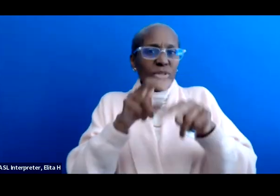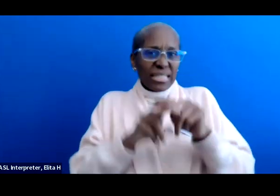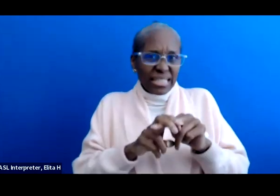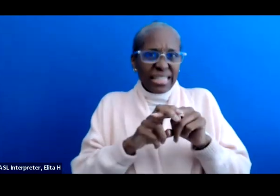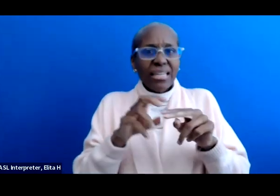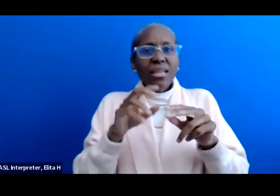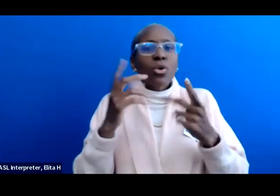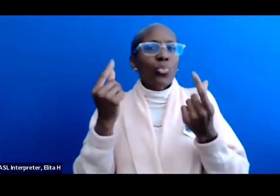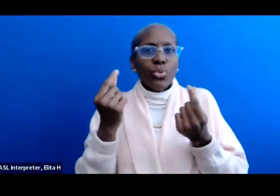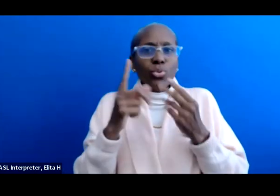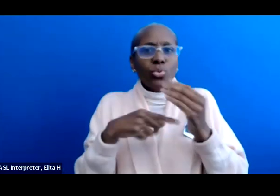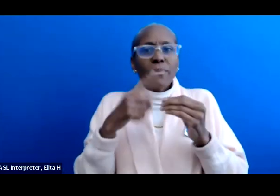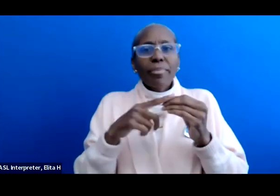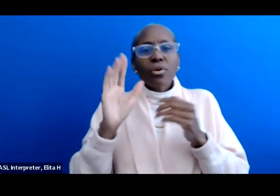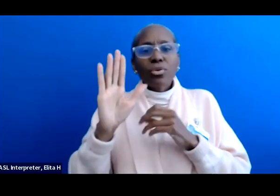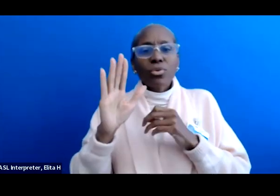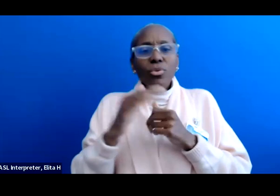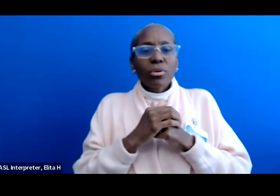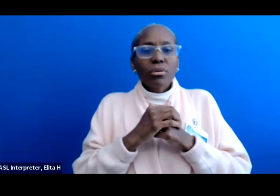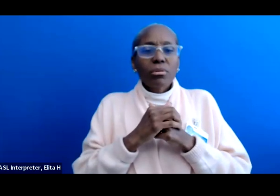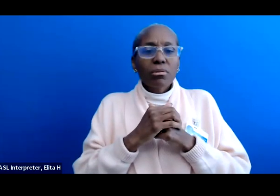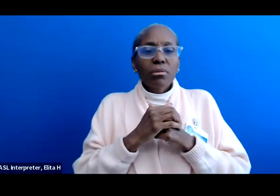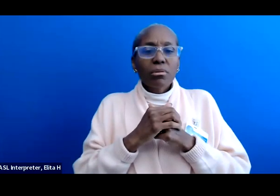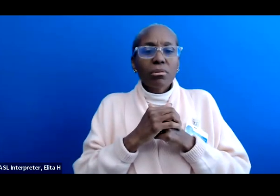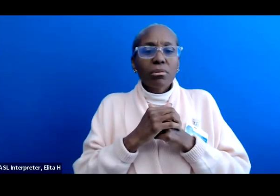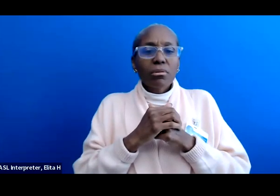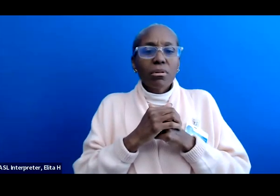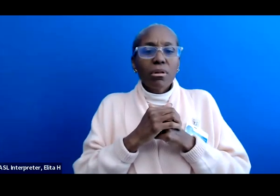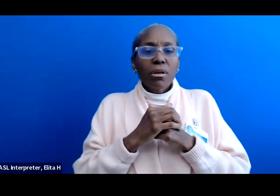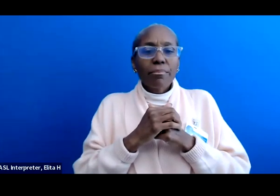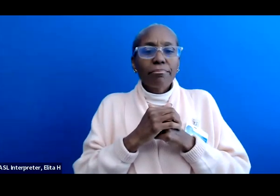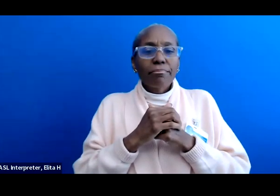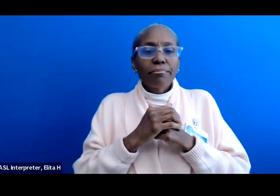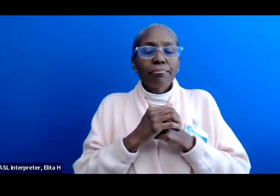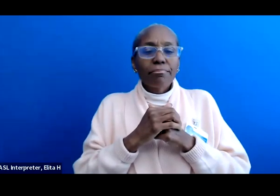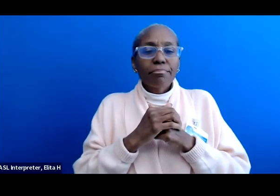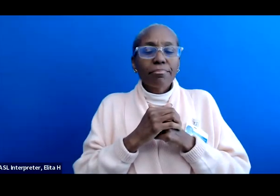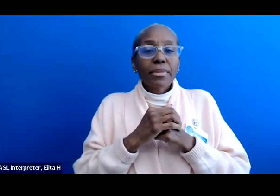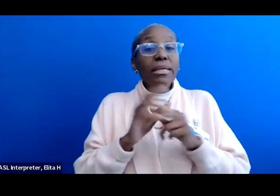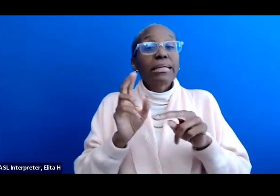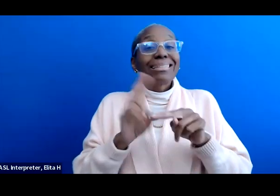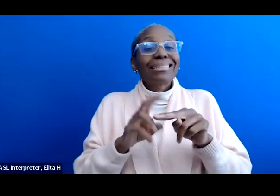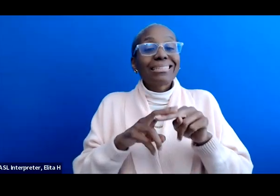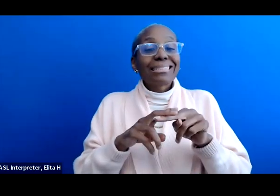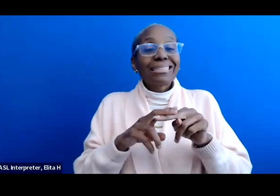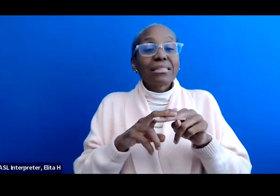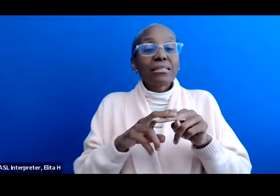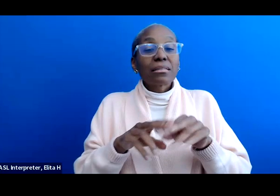What will you do about your seating dispersing equipment?